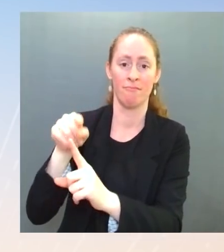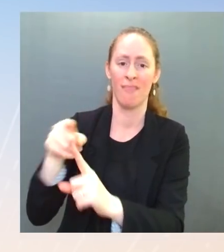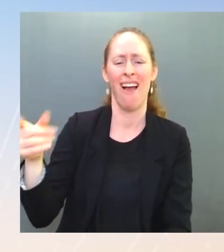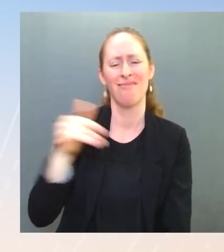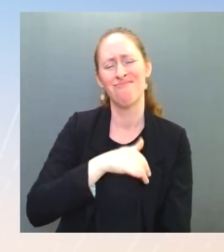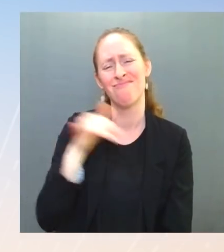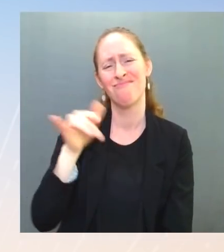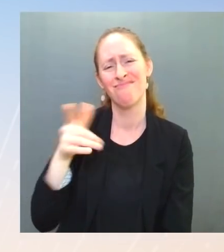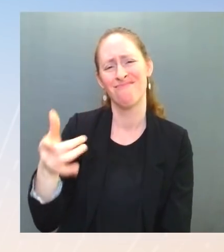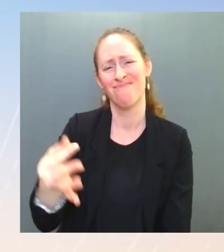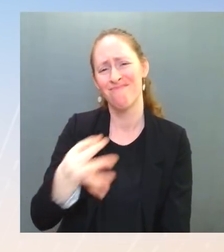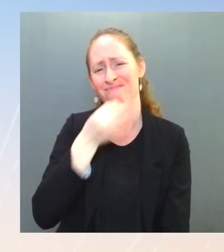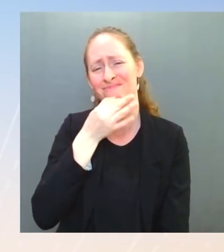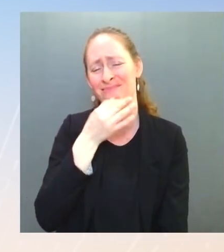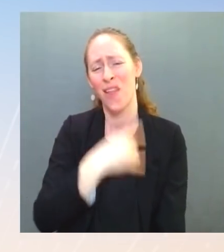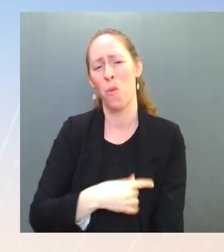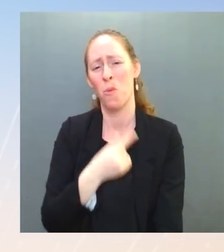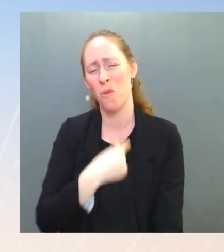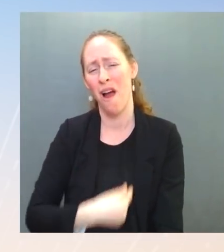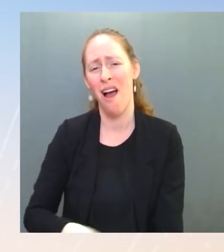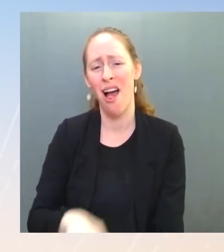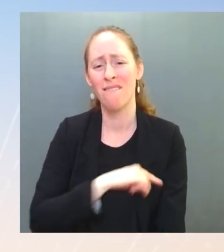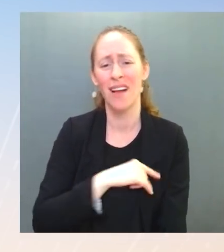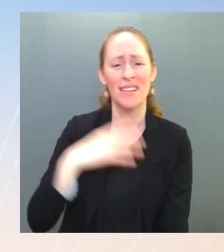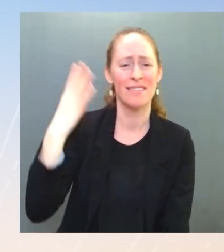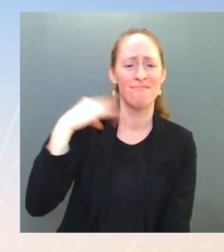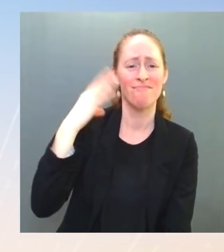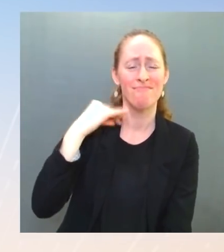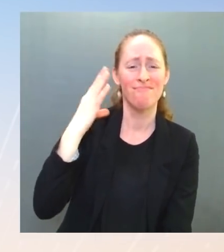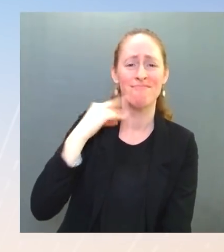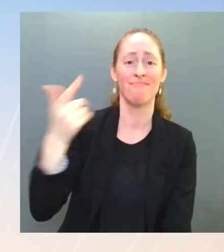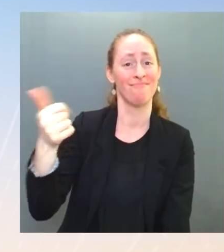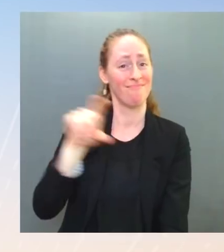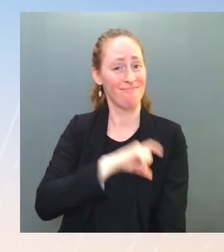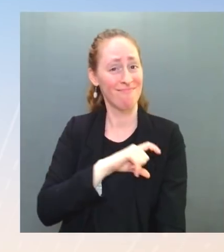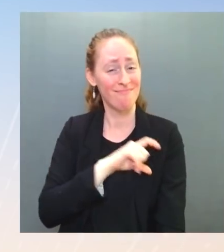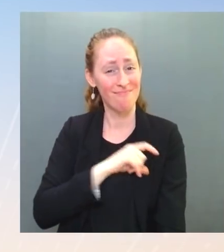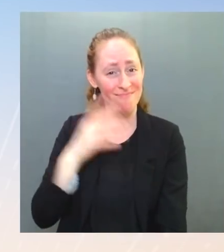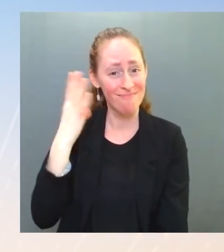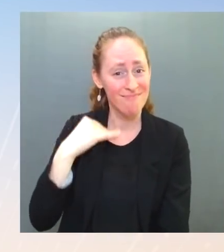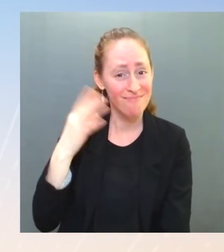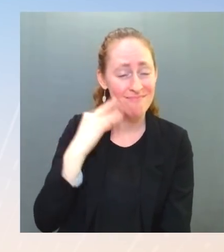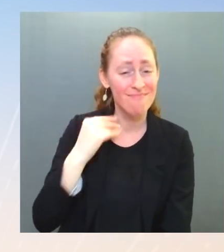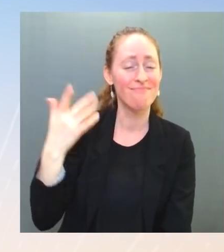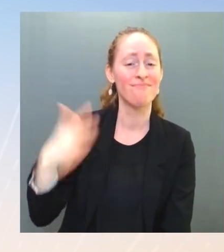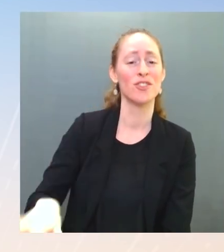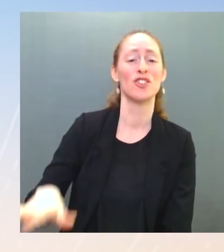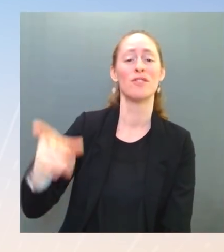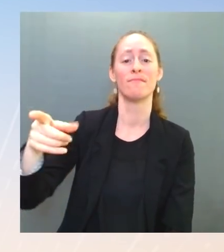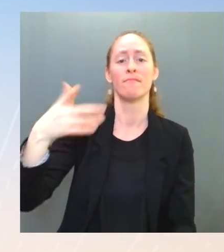including through partnerships with the ATF to prosecute complex cases and take down violent criminal gangs.